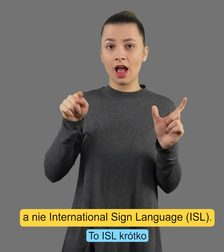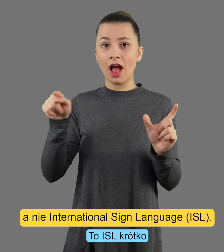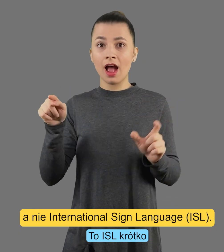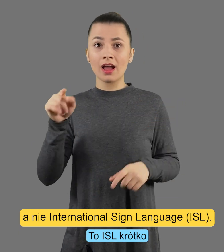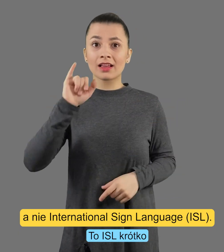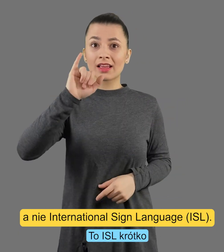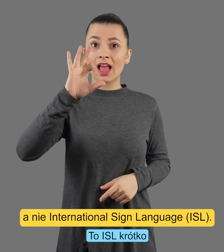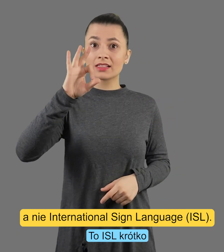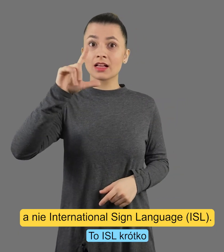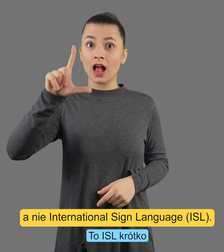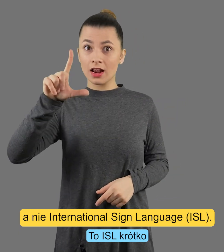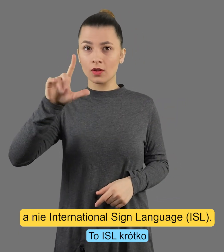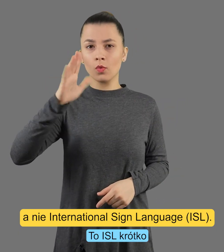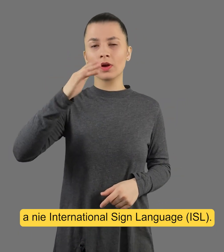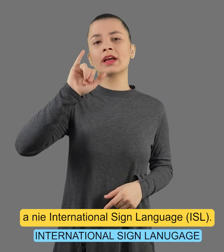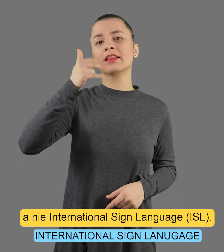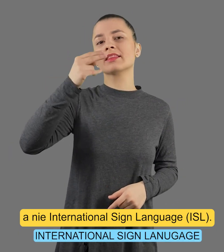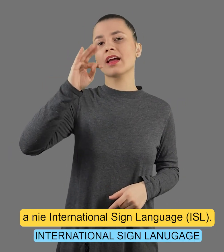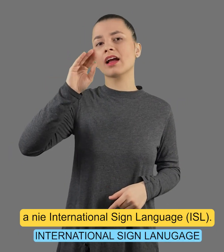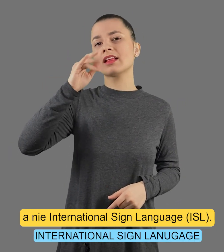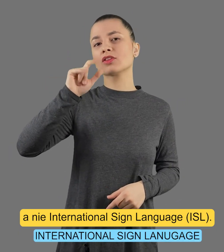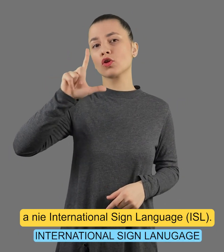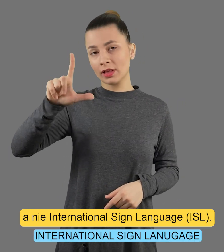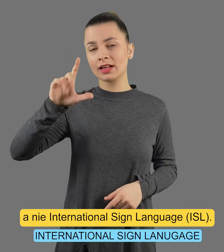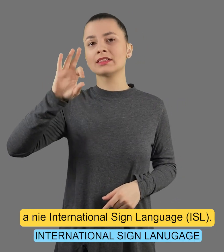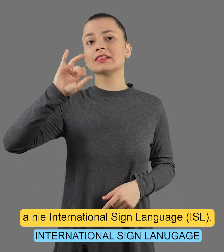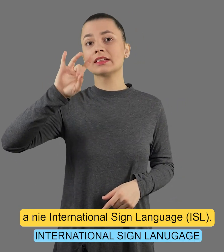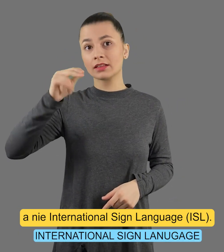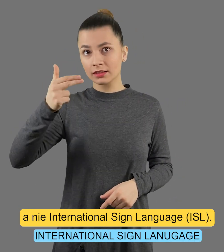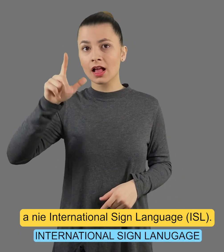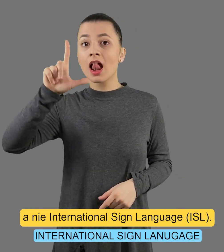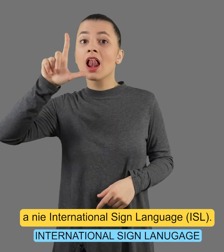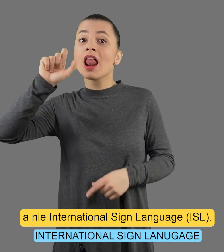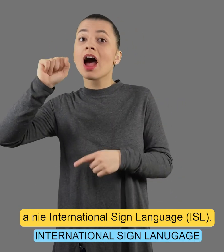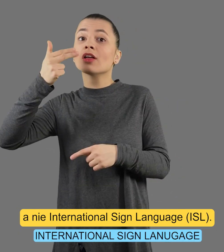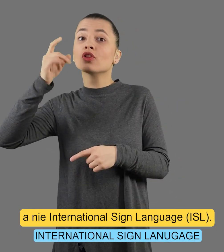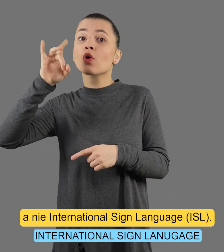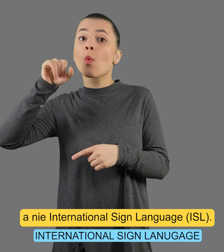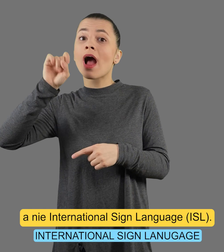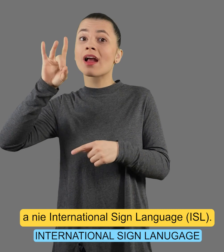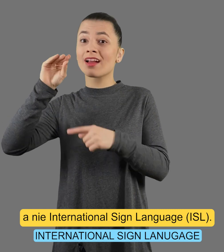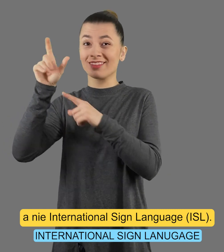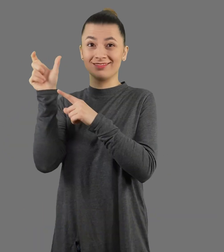“International Sign Language” (ISL) is incorrect.